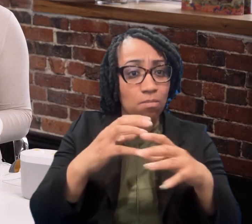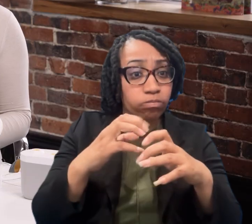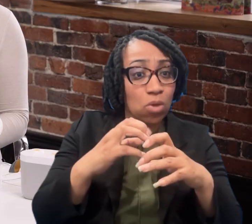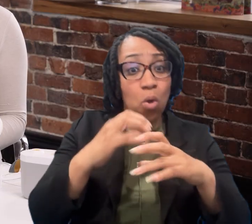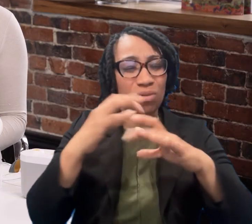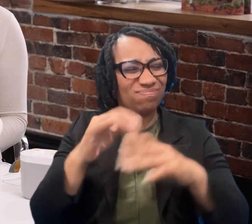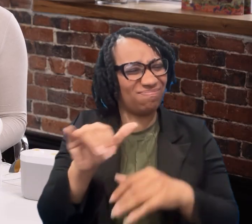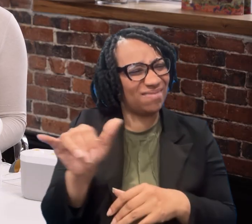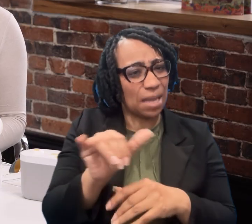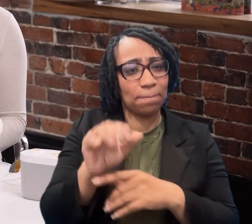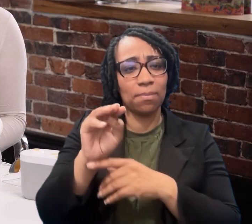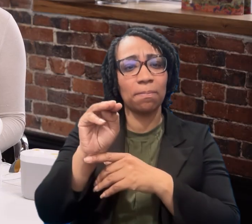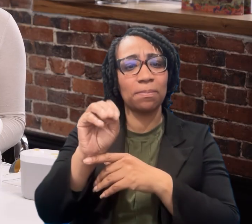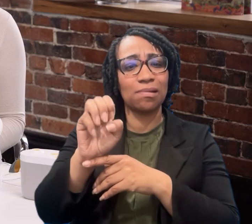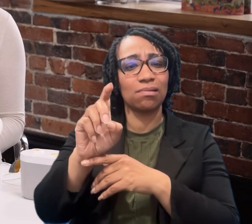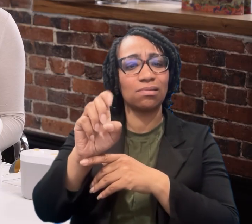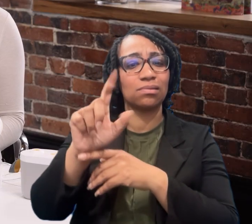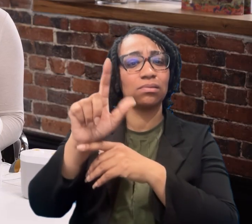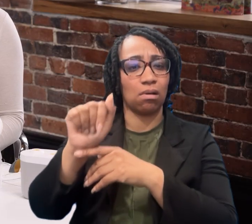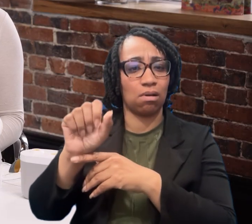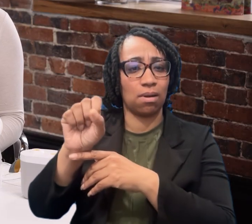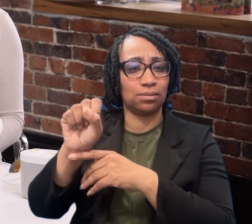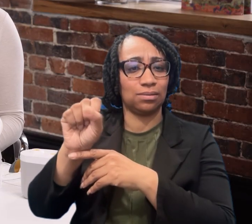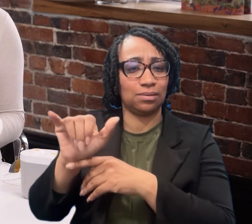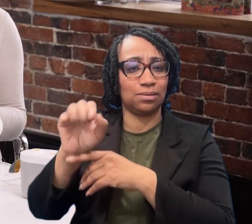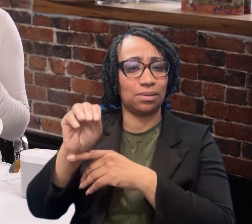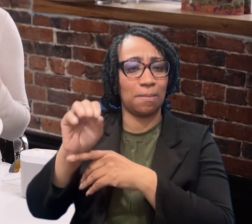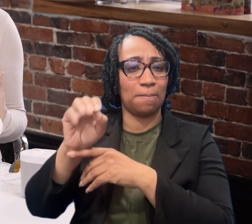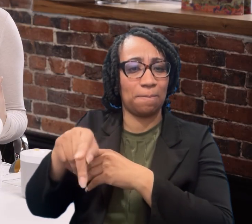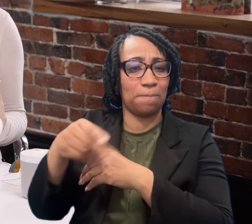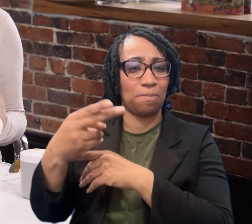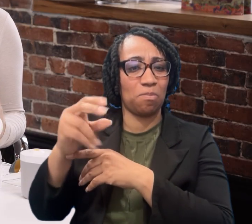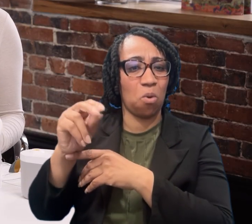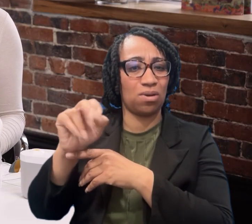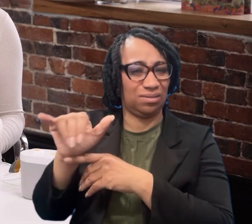a new pumping pattern that's similar to the Medela Symphony, which is the hospital-grade multi-user